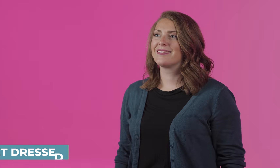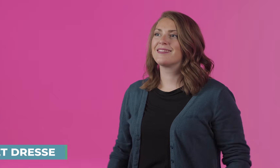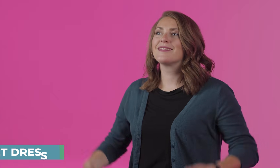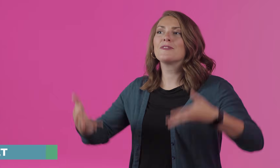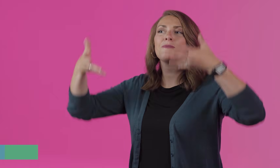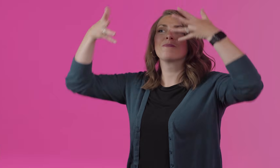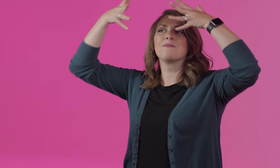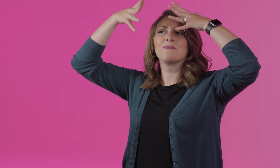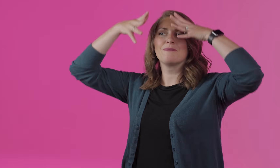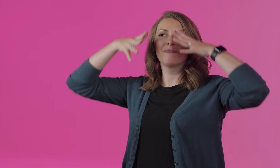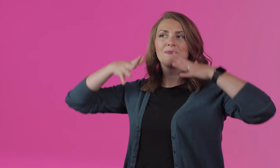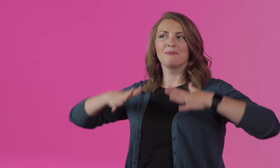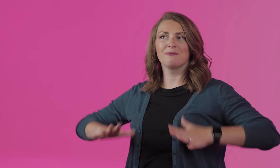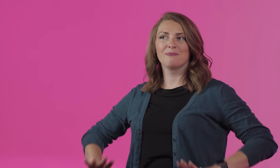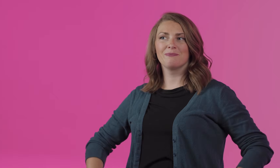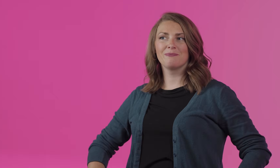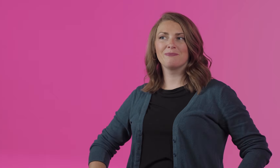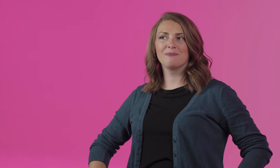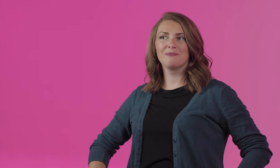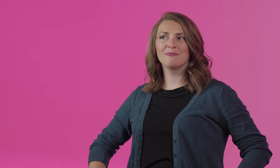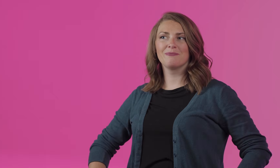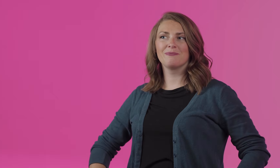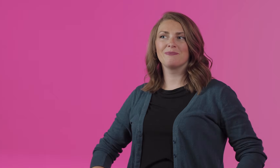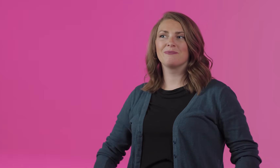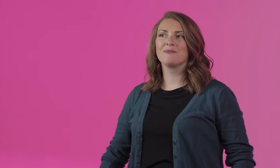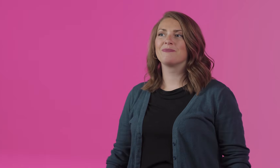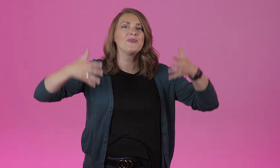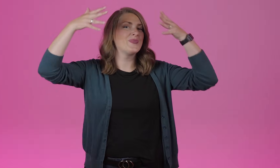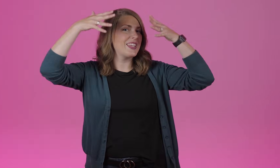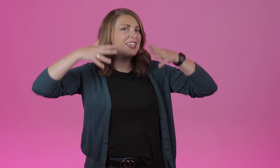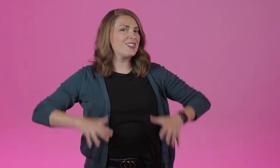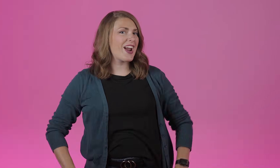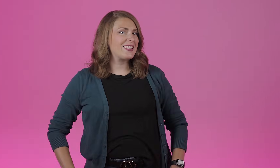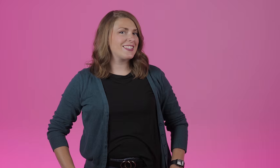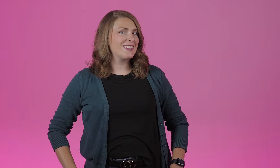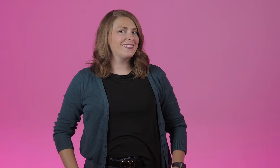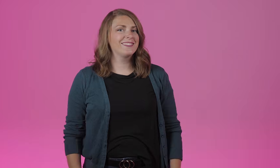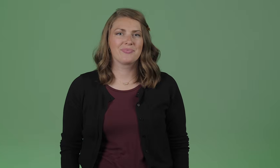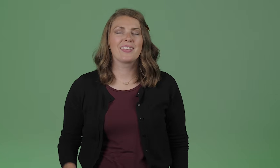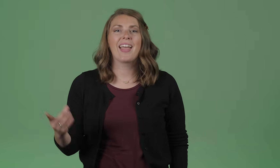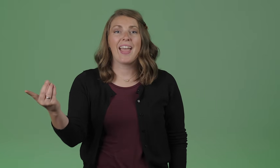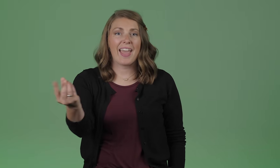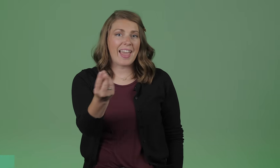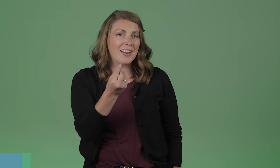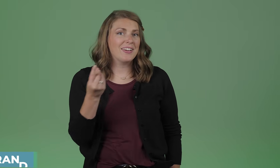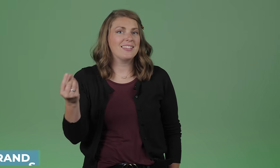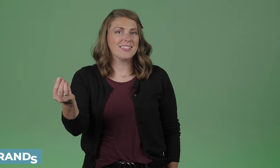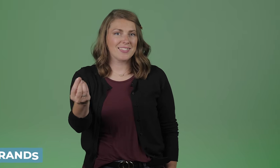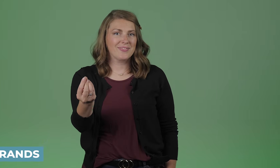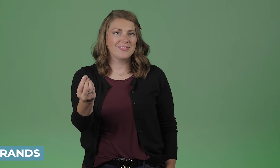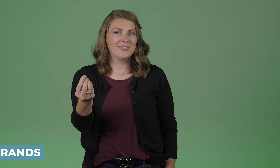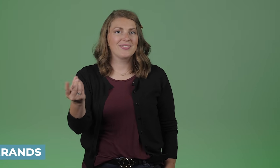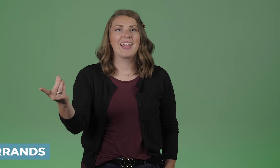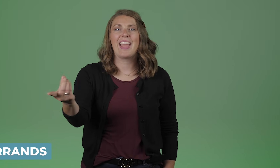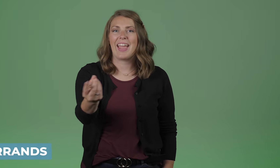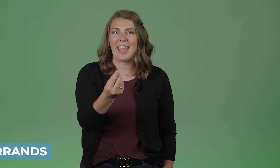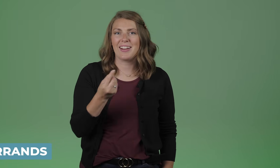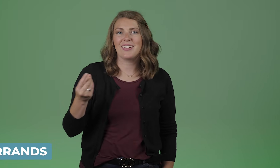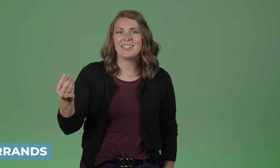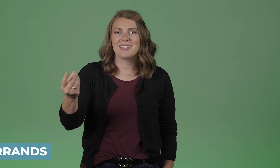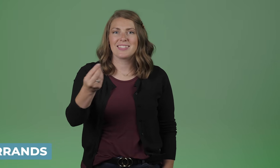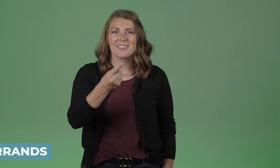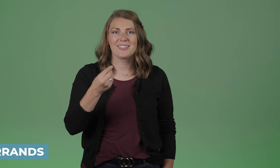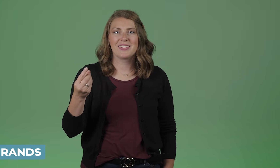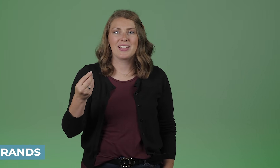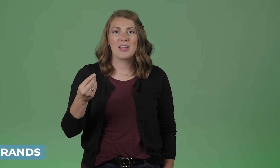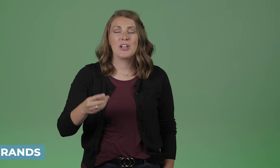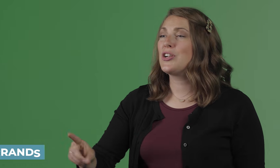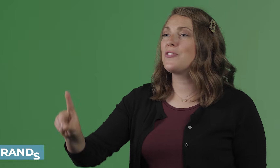it's like you're pulling your clothes over yourself 'get dressed.' 'Errands, errands,' your